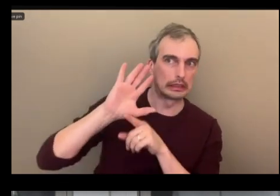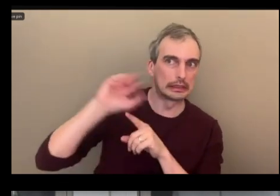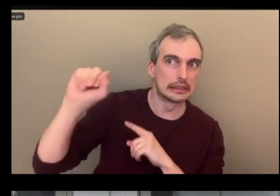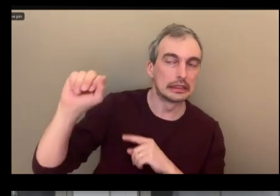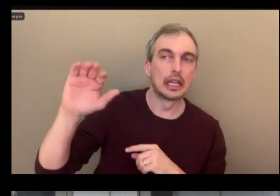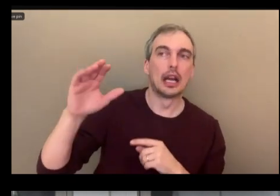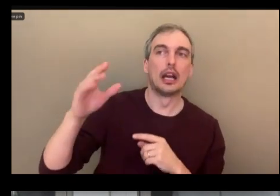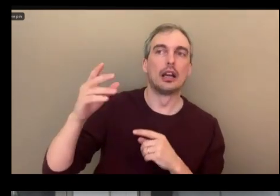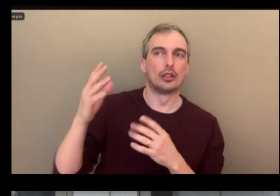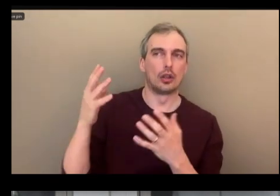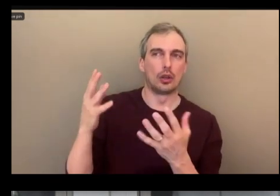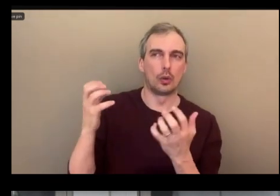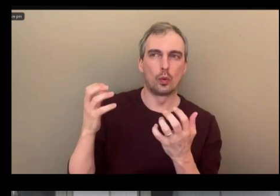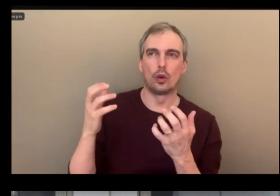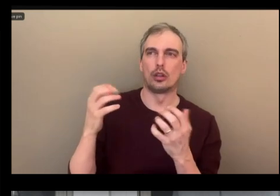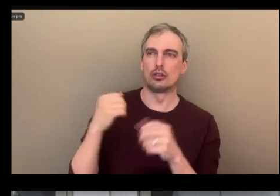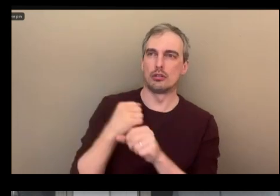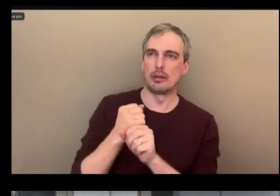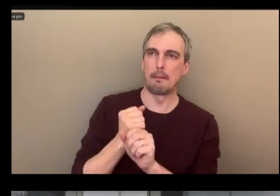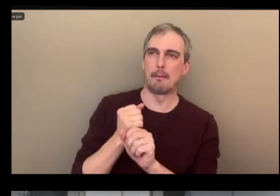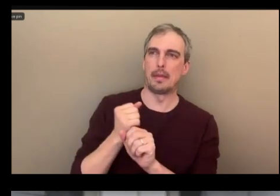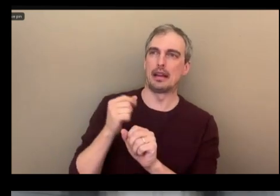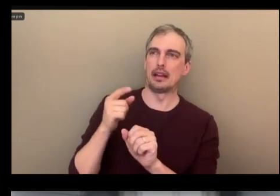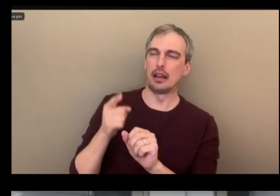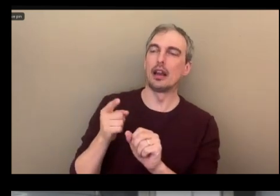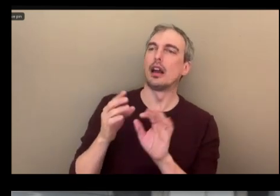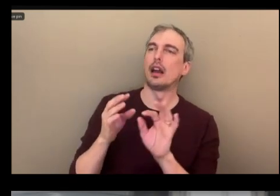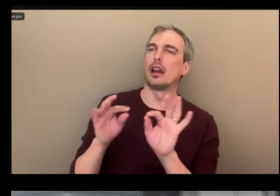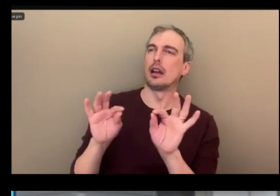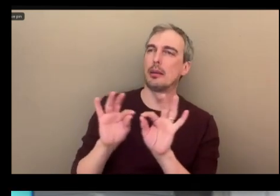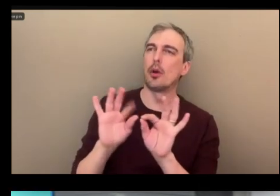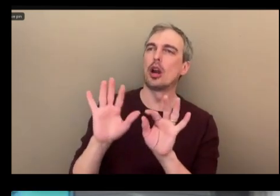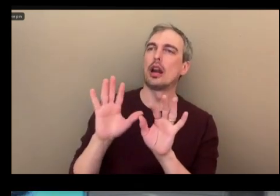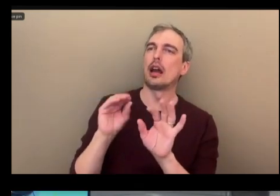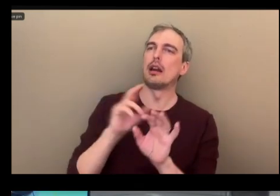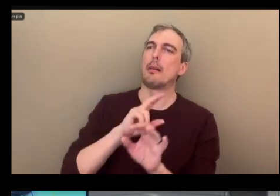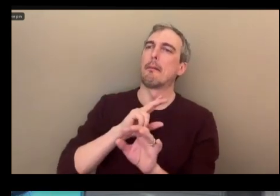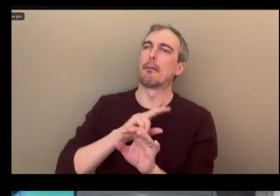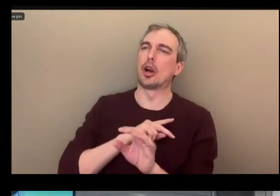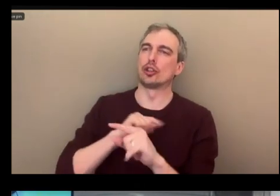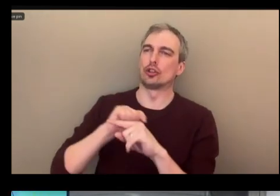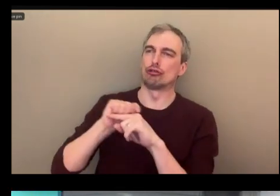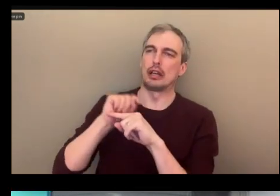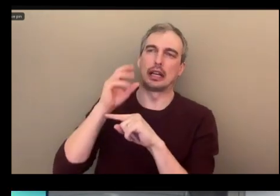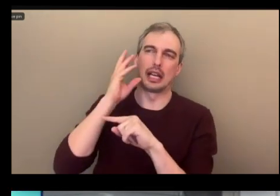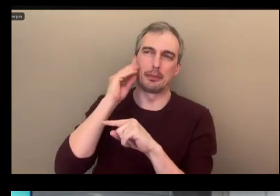type of training experience for people. Now, bottom left here, that is...